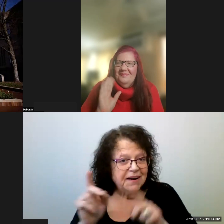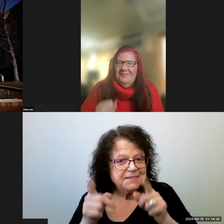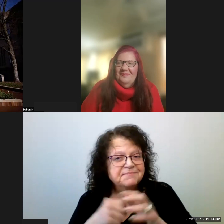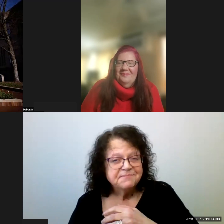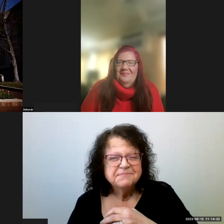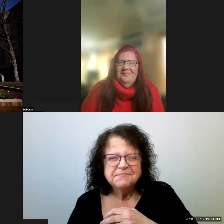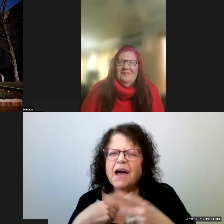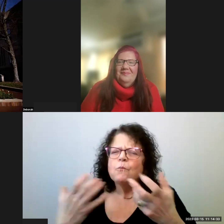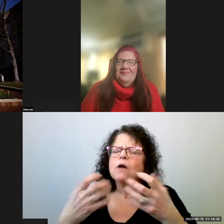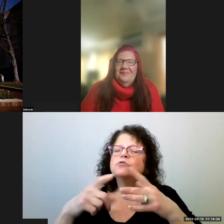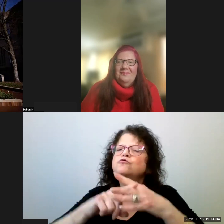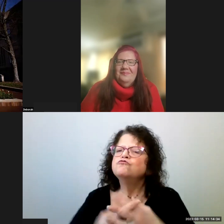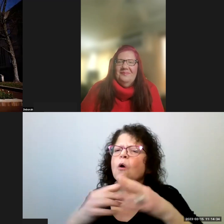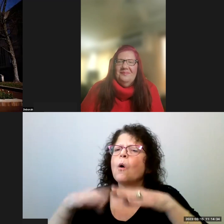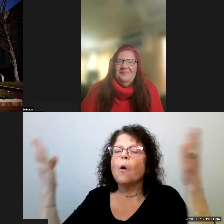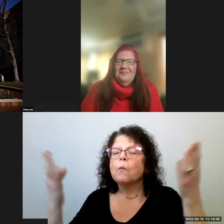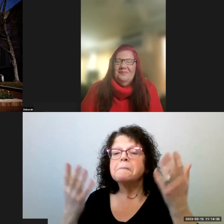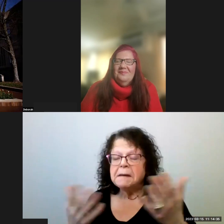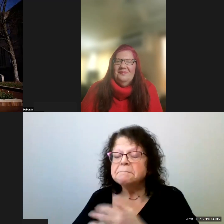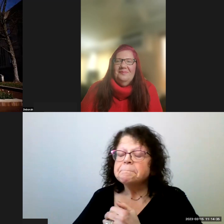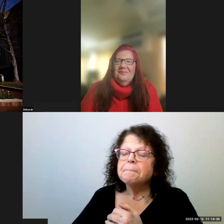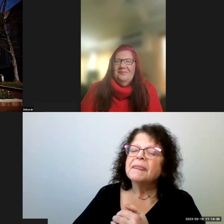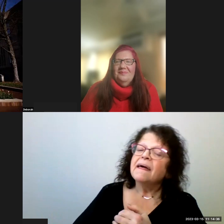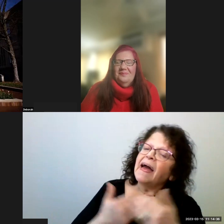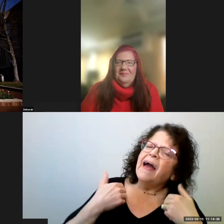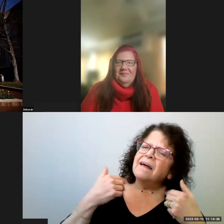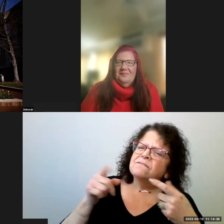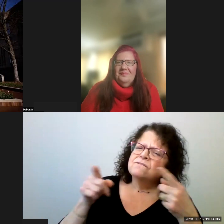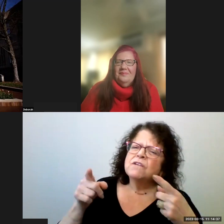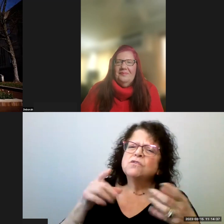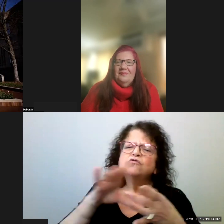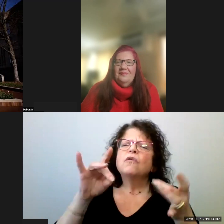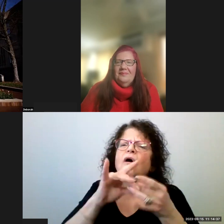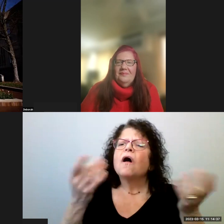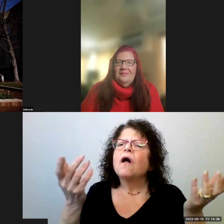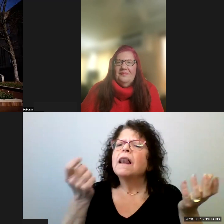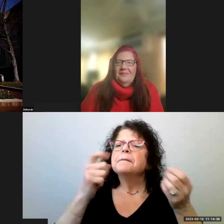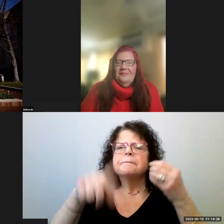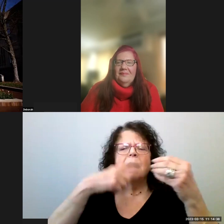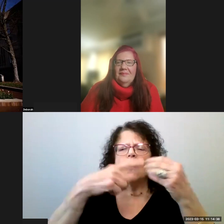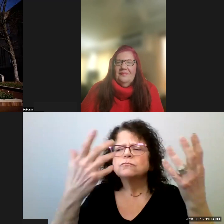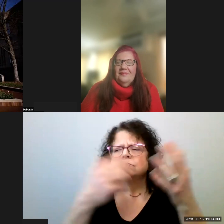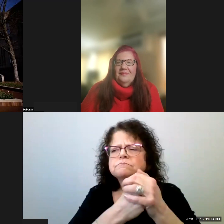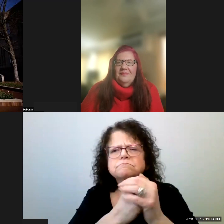like to just start off with having you talk a little bit about how the pandemic has affected